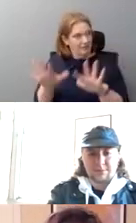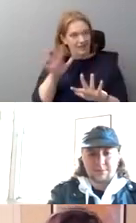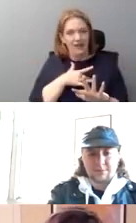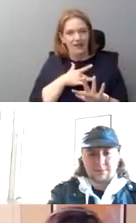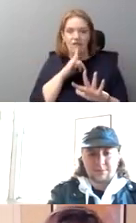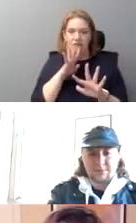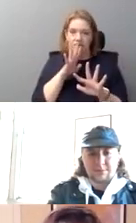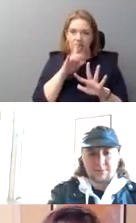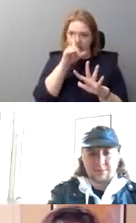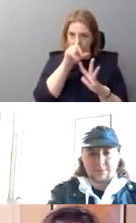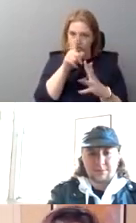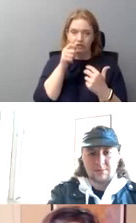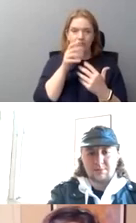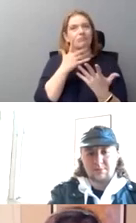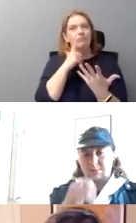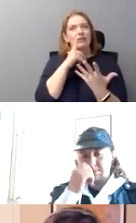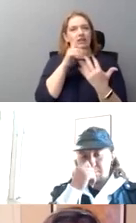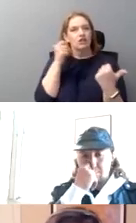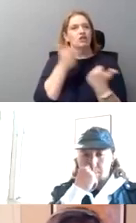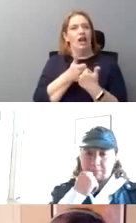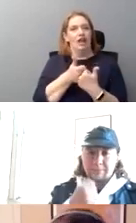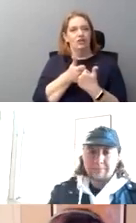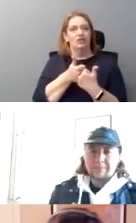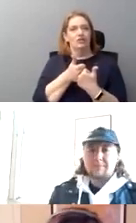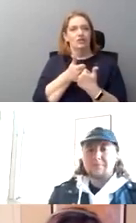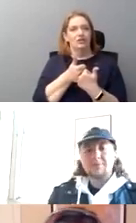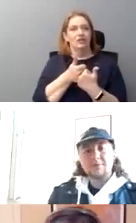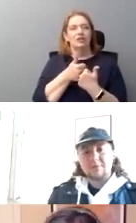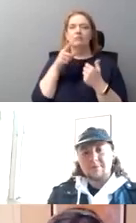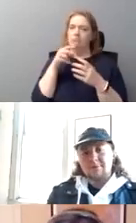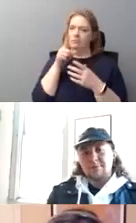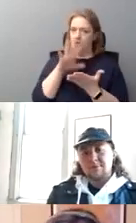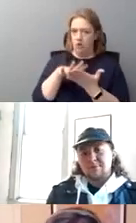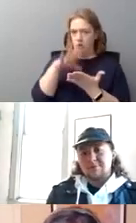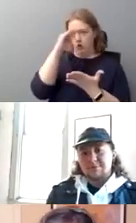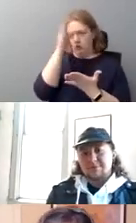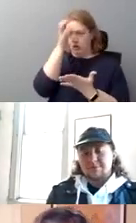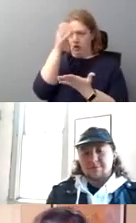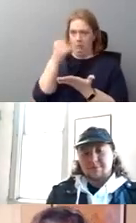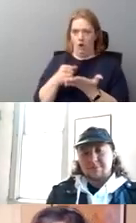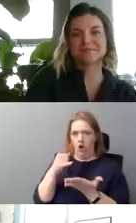way. I think those things one might have studied when studying conceptual art as an undergrad or